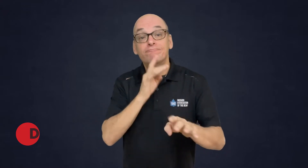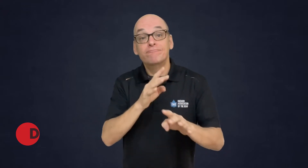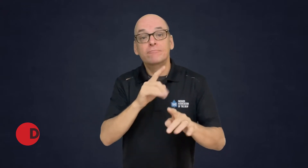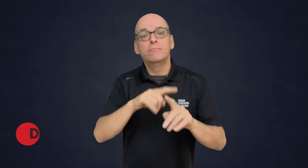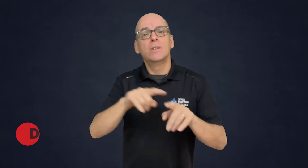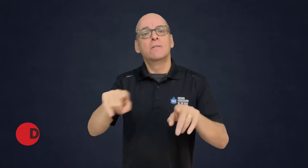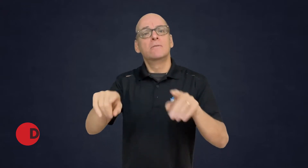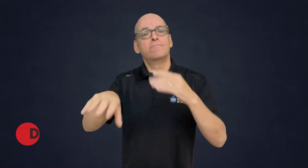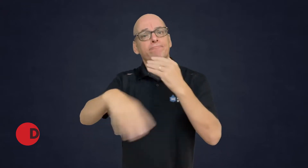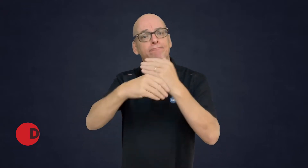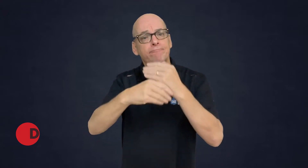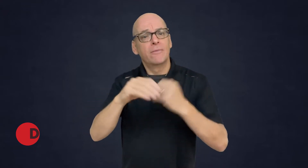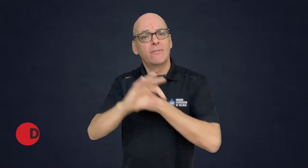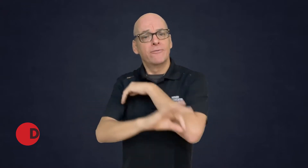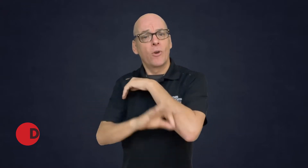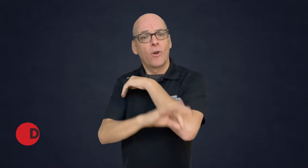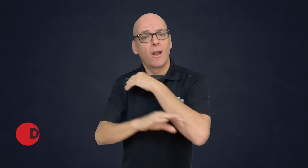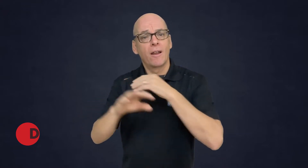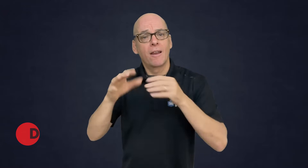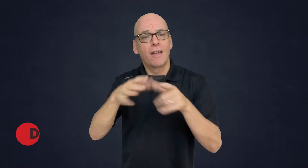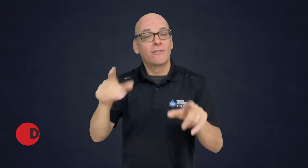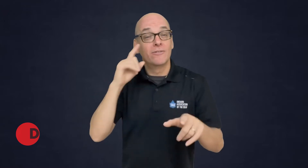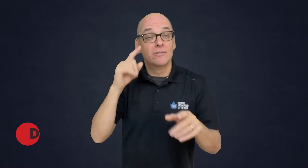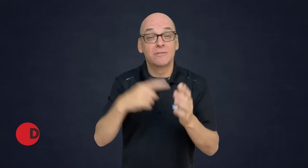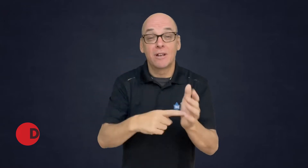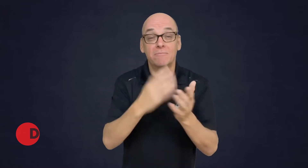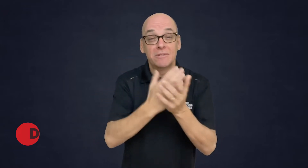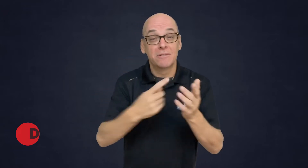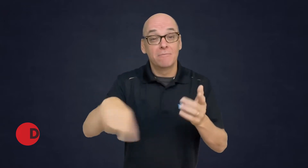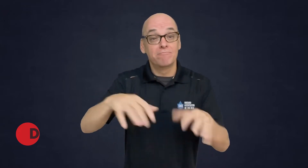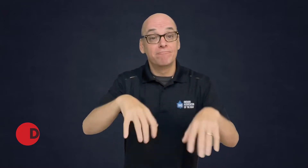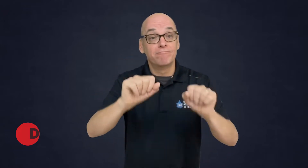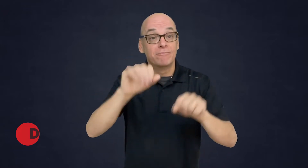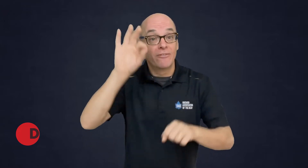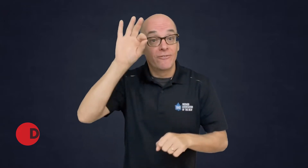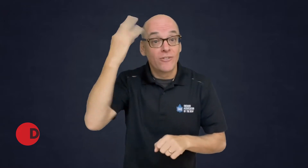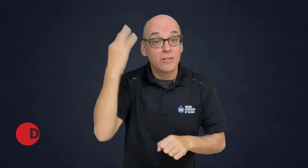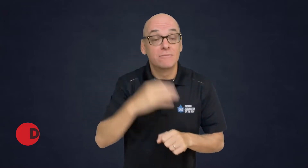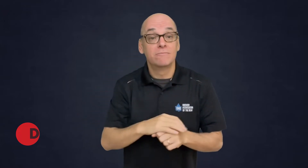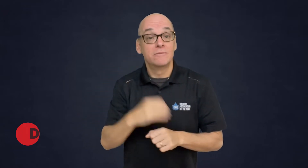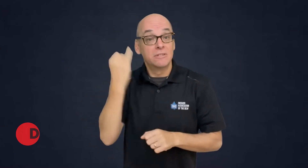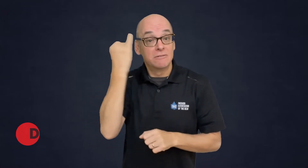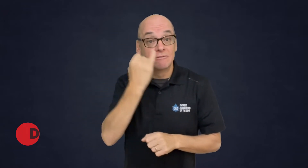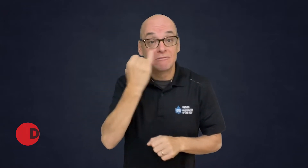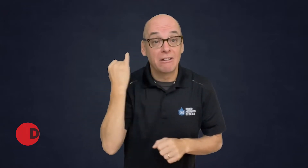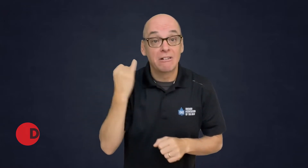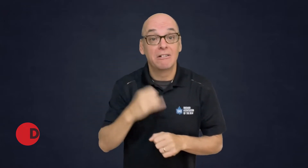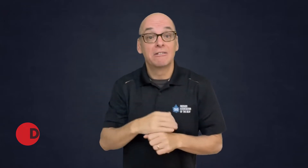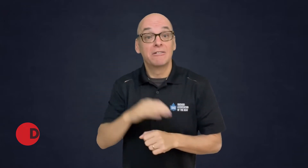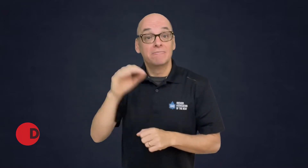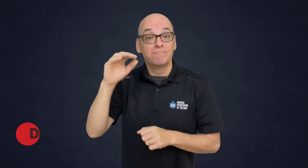Some may speak a foreign language, for example some may take a French or Italian class.